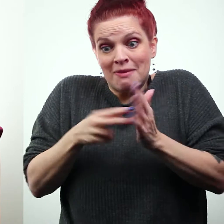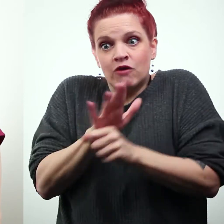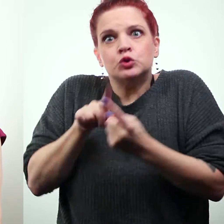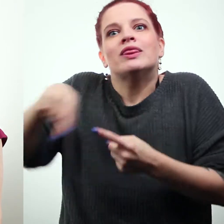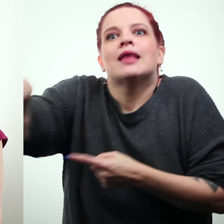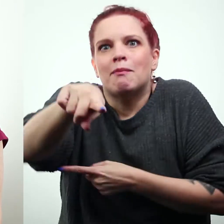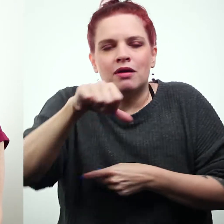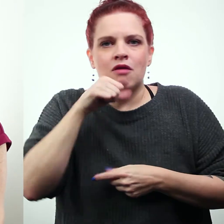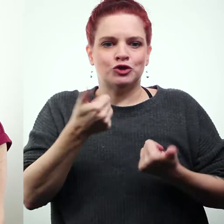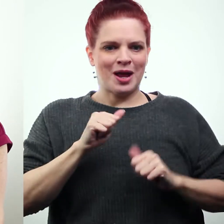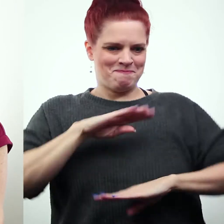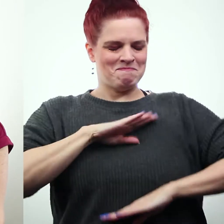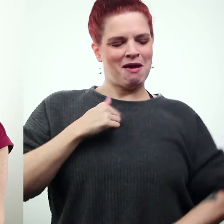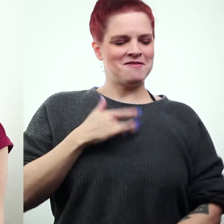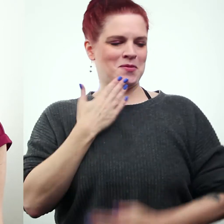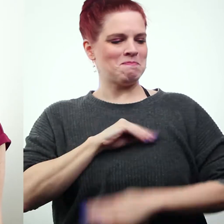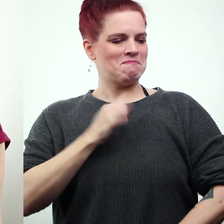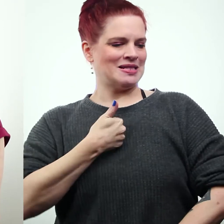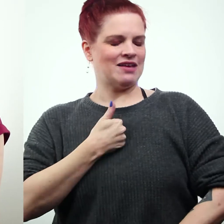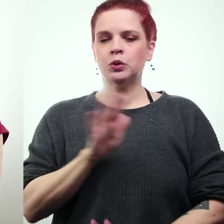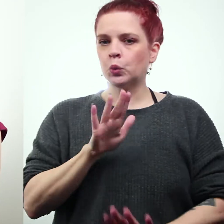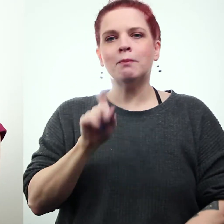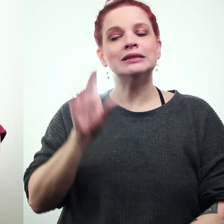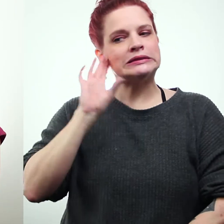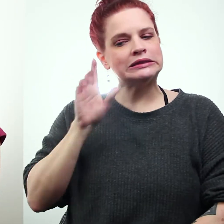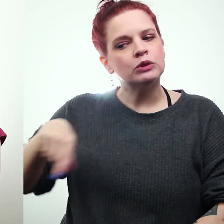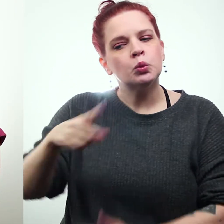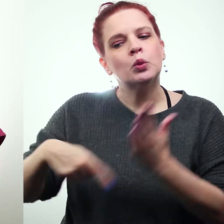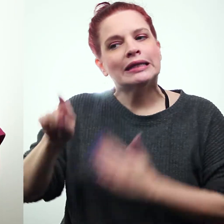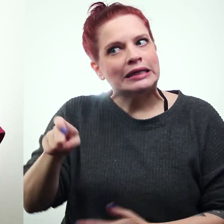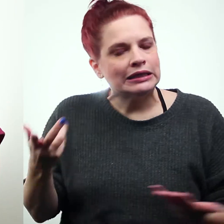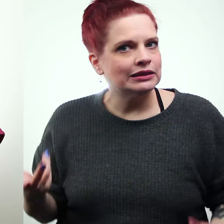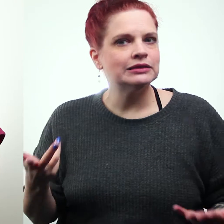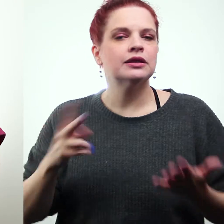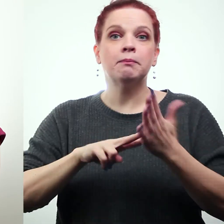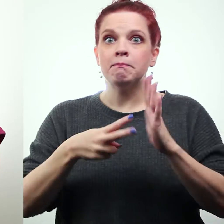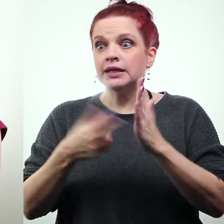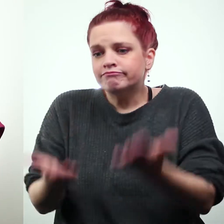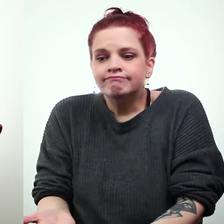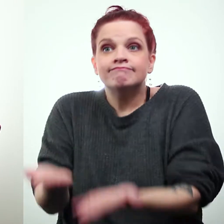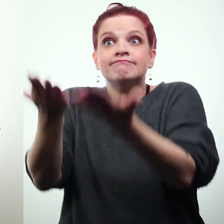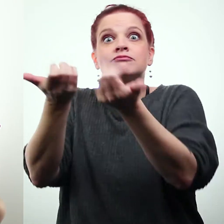and not just in a way that might make you feel better. So that means listening to other voices. That means uplifting in terms of reposting